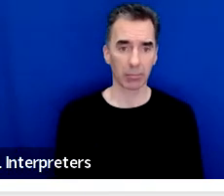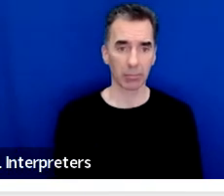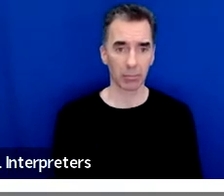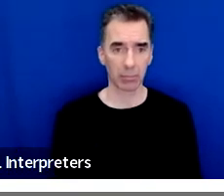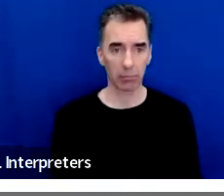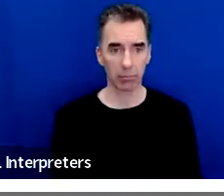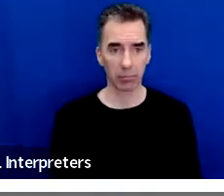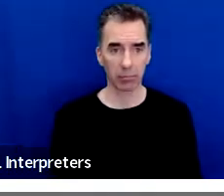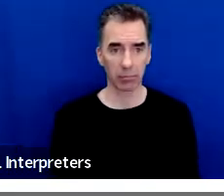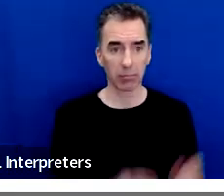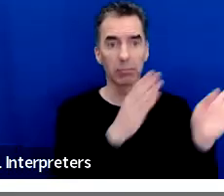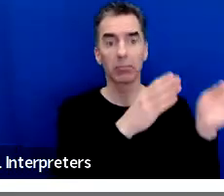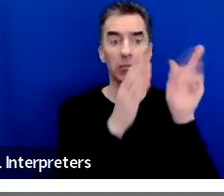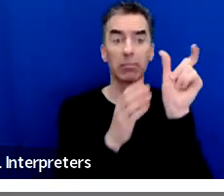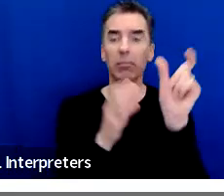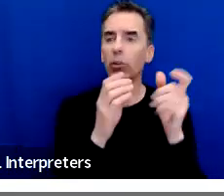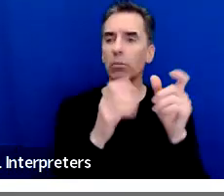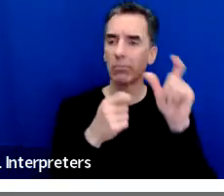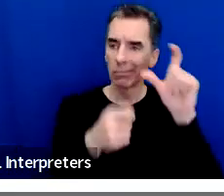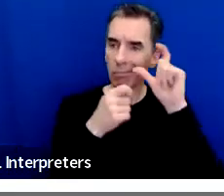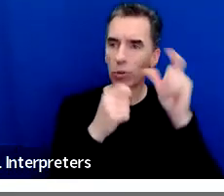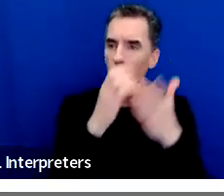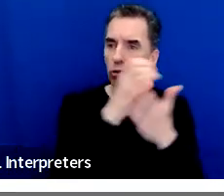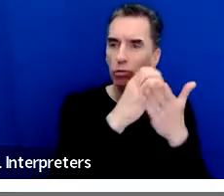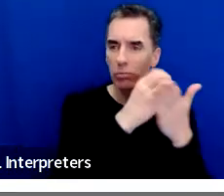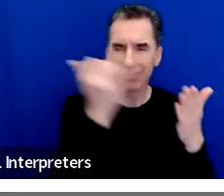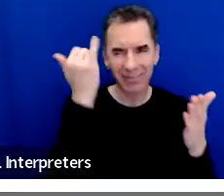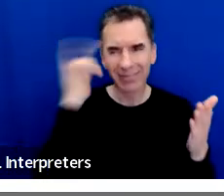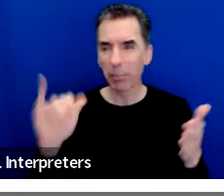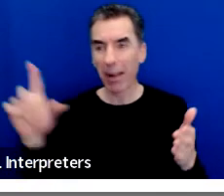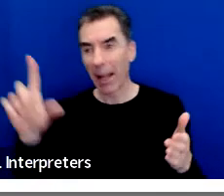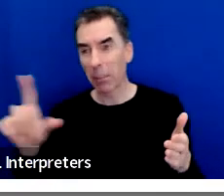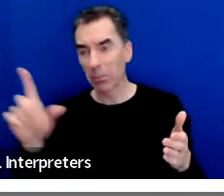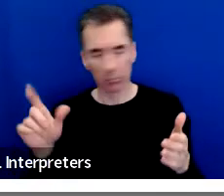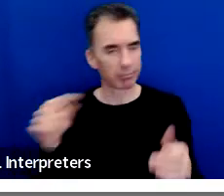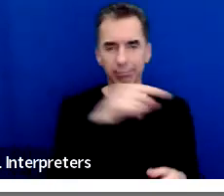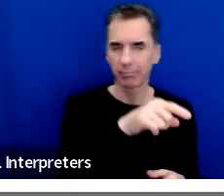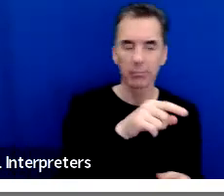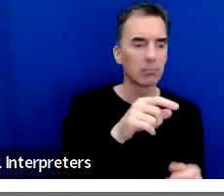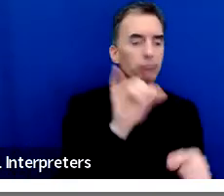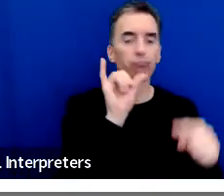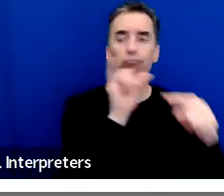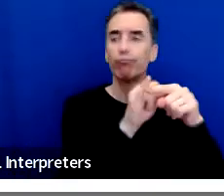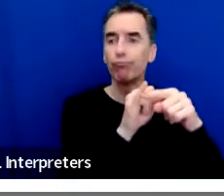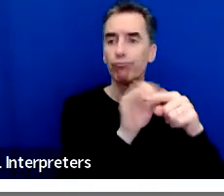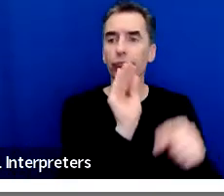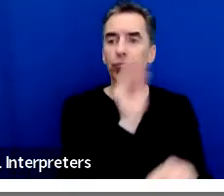over here. They also have the search feature similar to the library. If they search for a specific term in the text, it will bring up